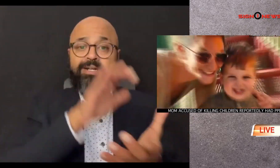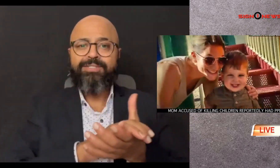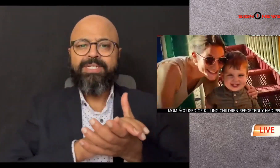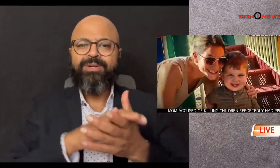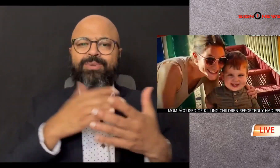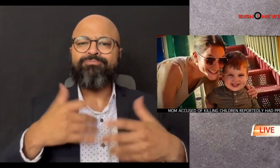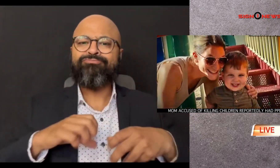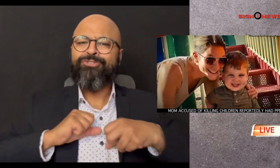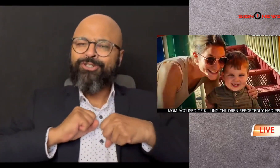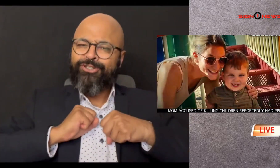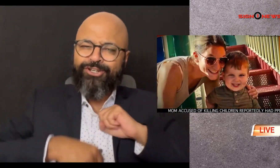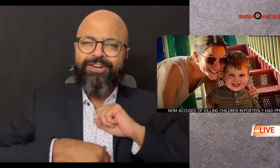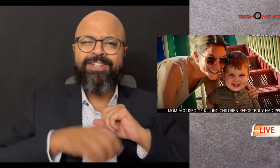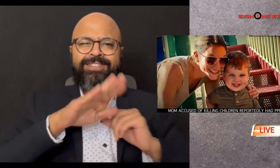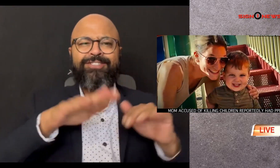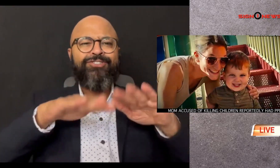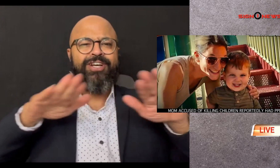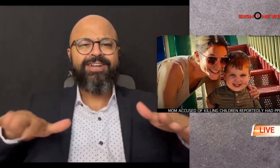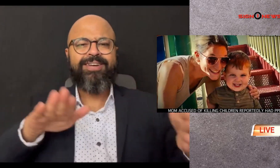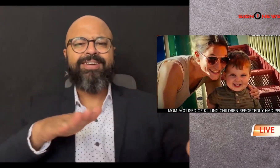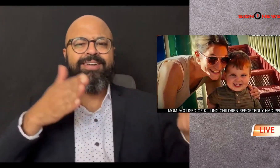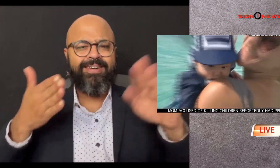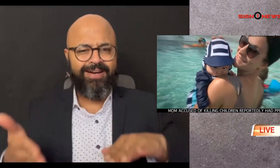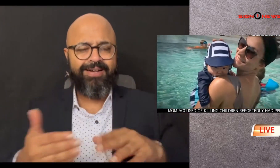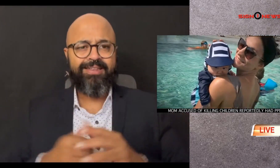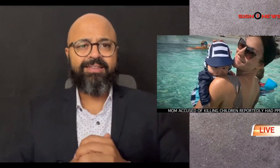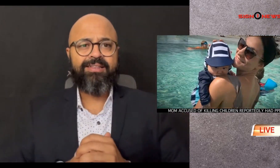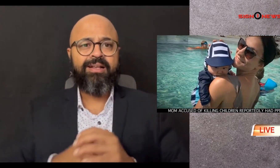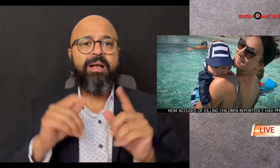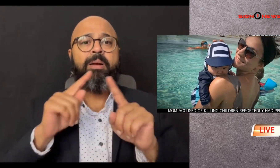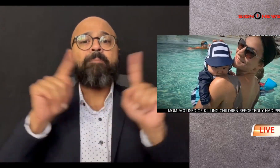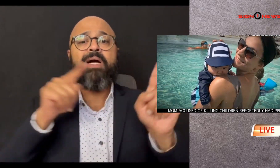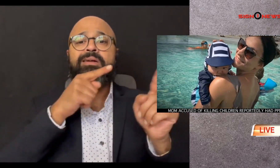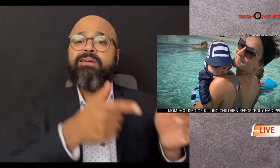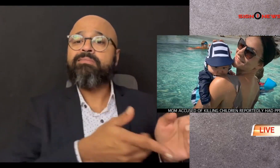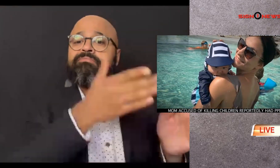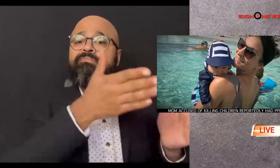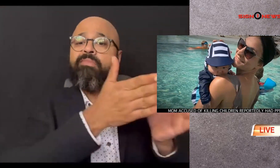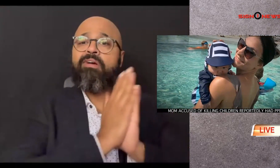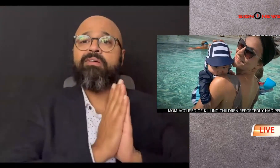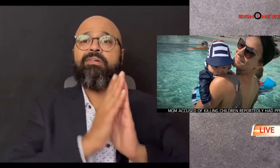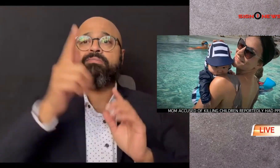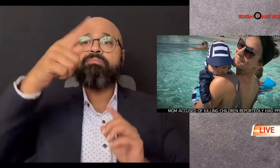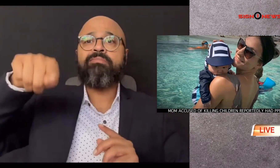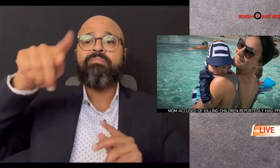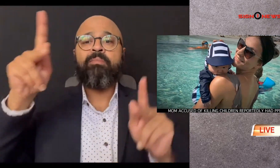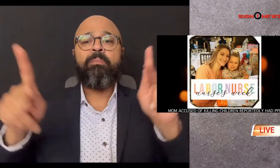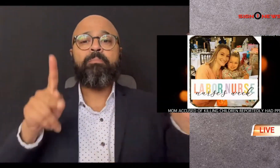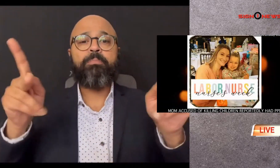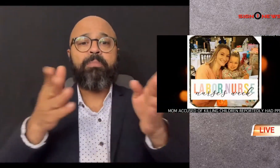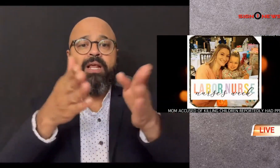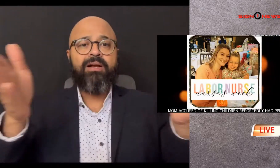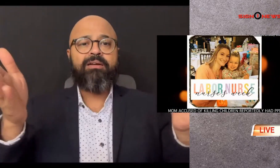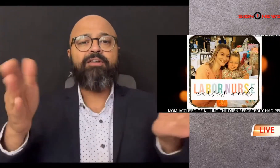her husband is grieving the death of his children. But he has also asked the public to forgive his wife.